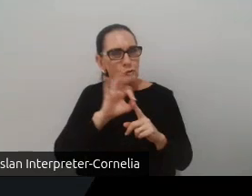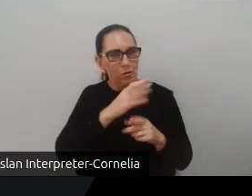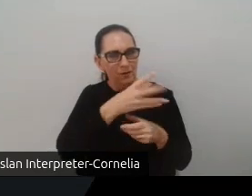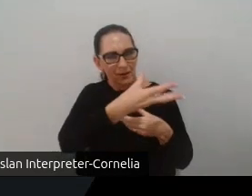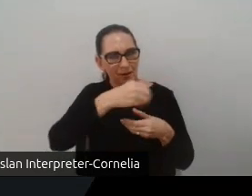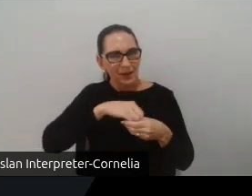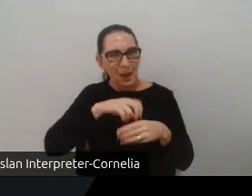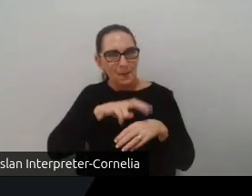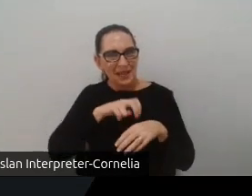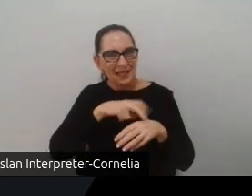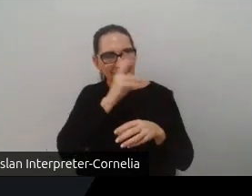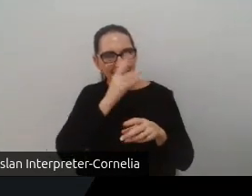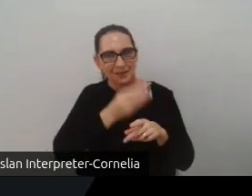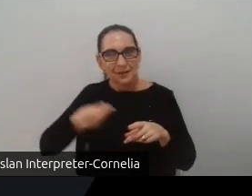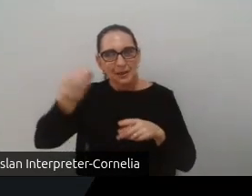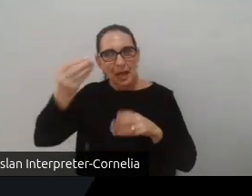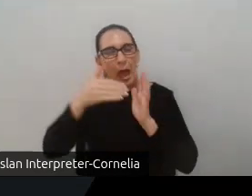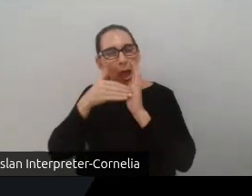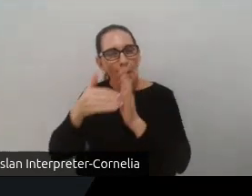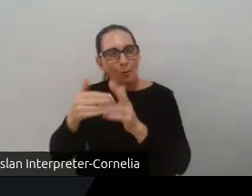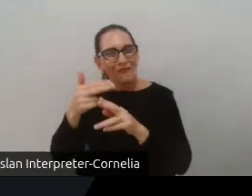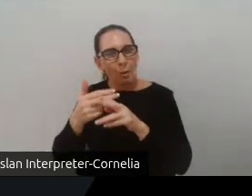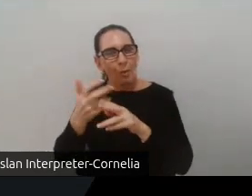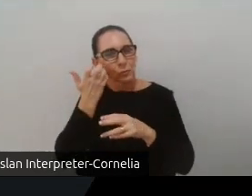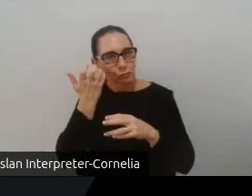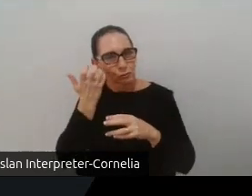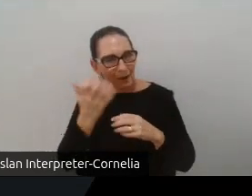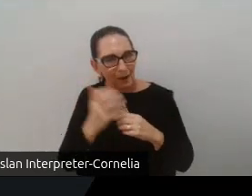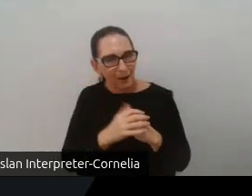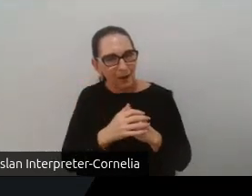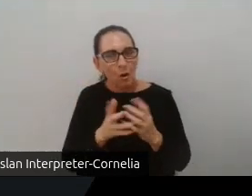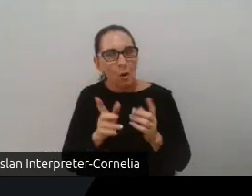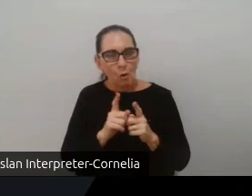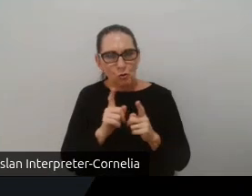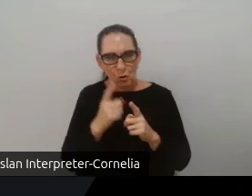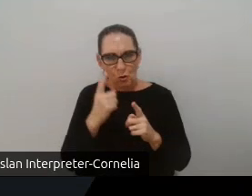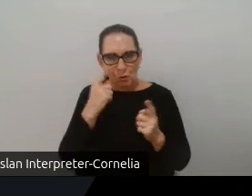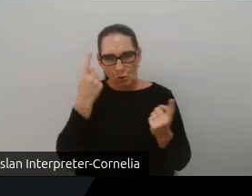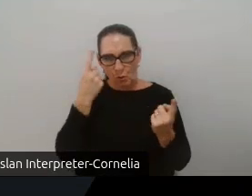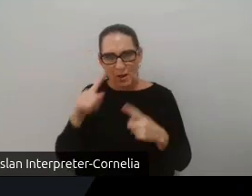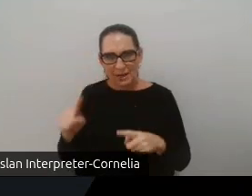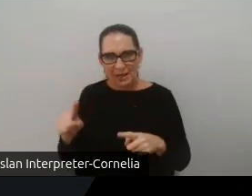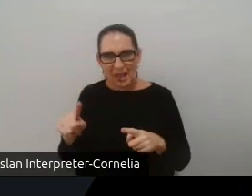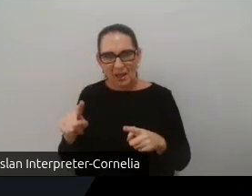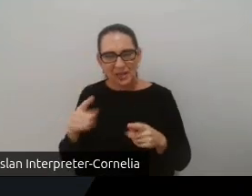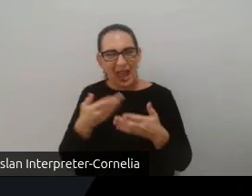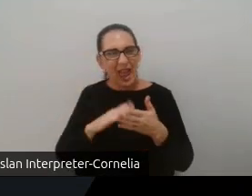degree about applications to bear in the future um and also how to walk them through this process.